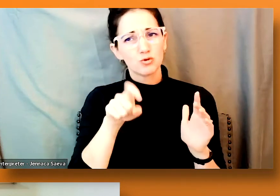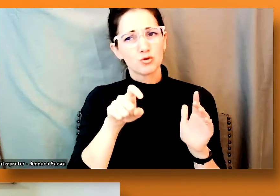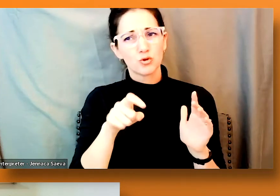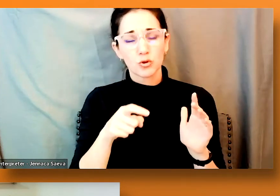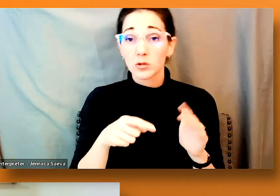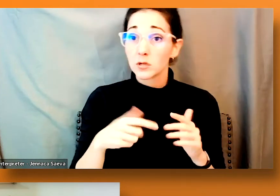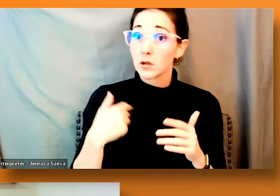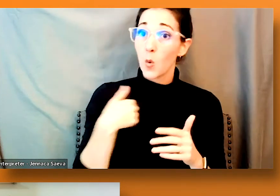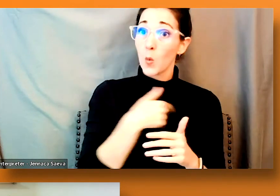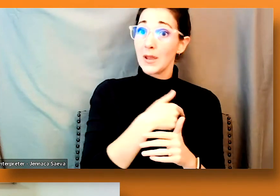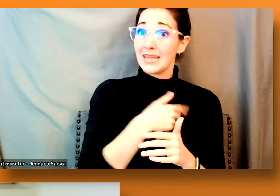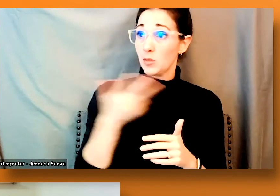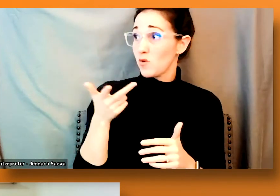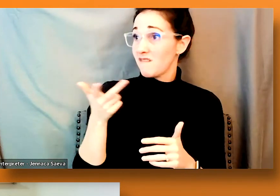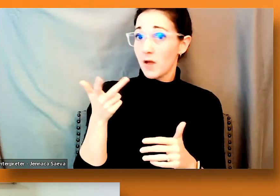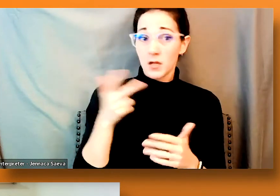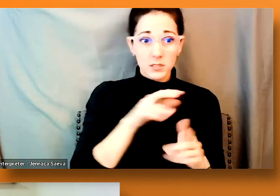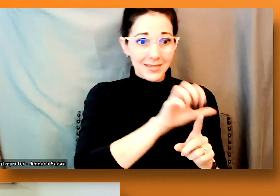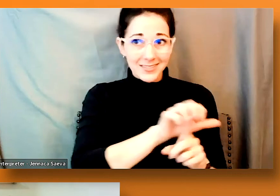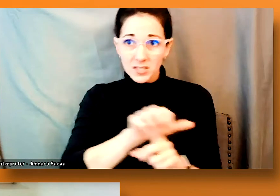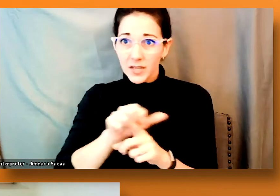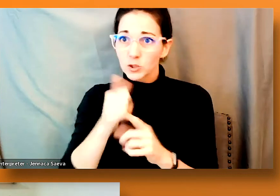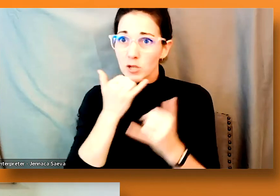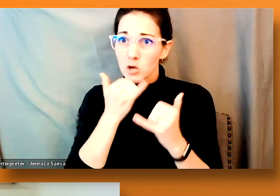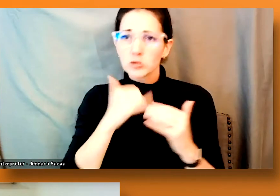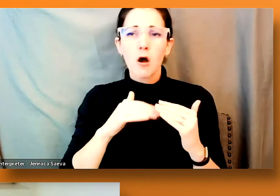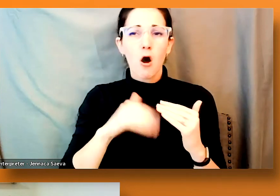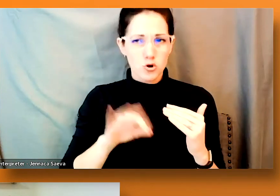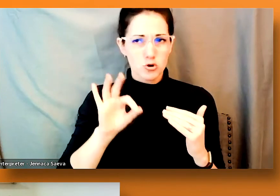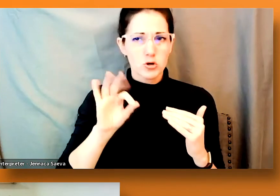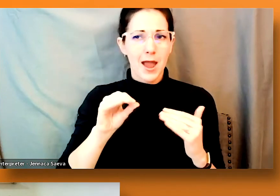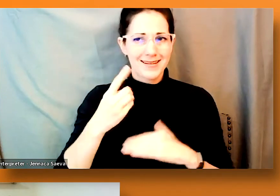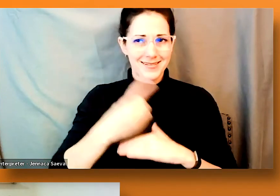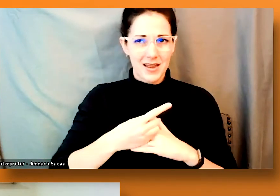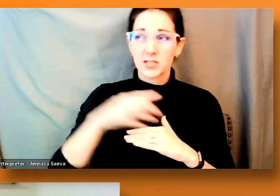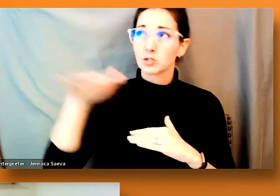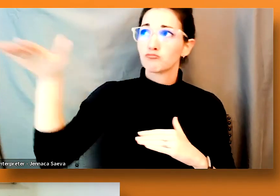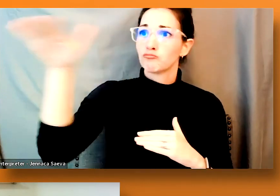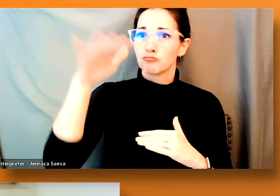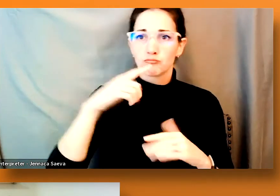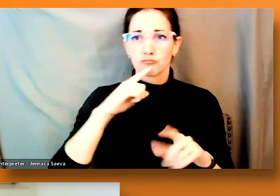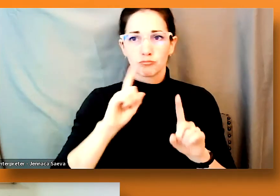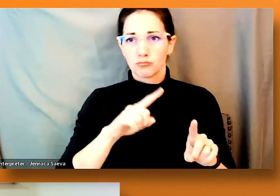we should be catching any errors within that time, and that's just the time that they dictate is 90 days.